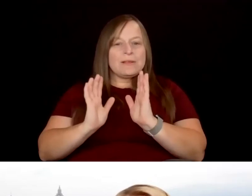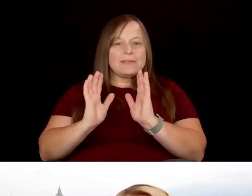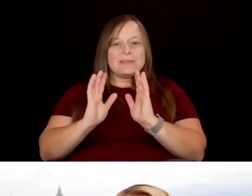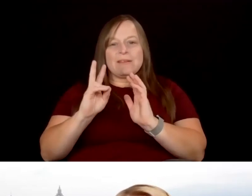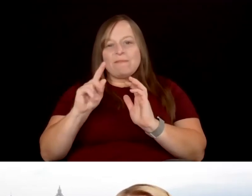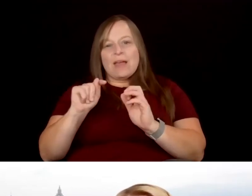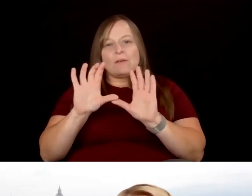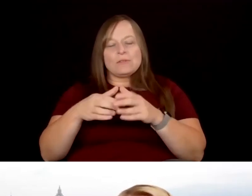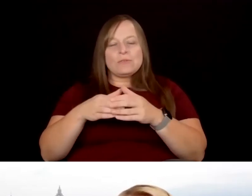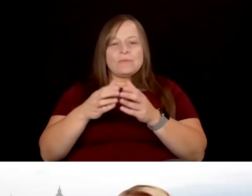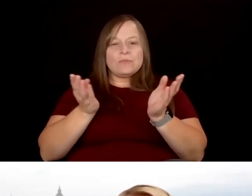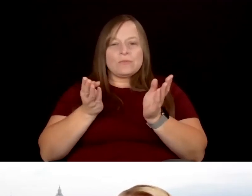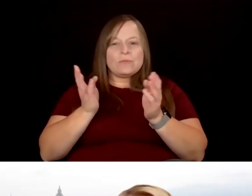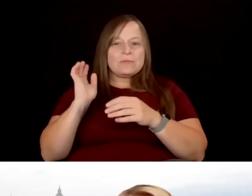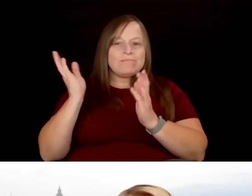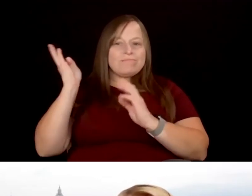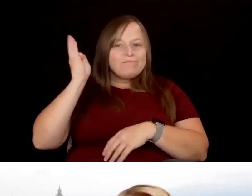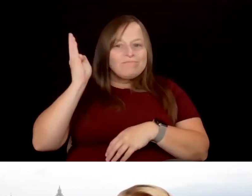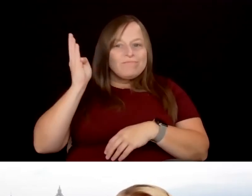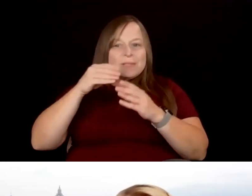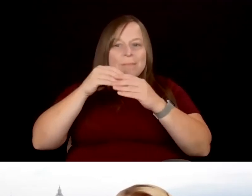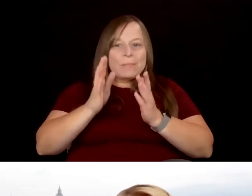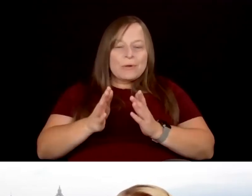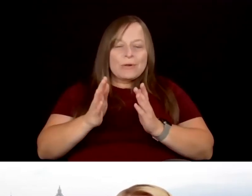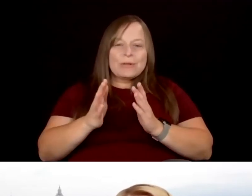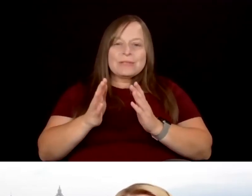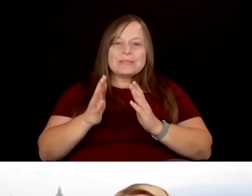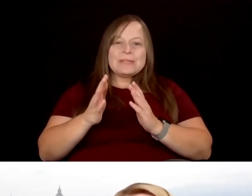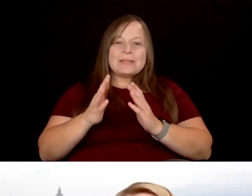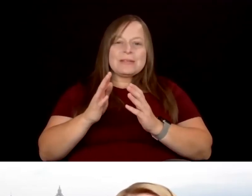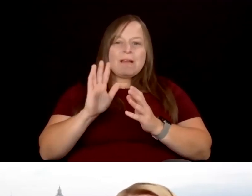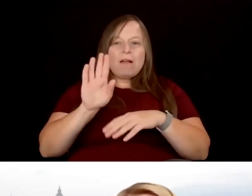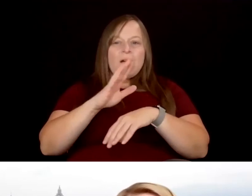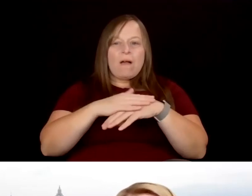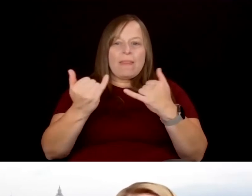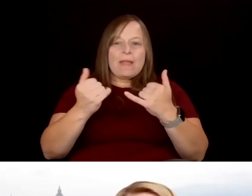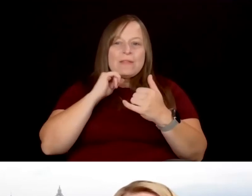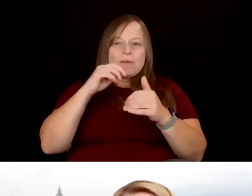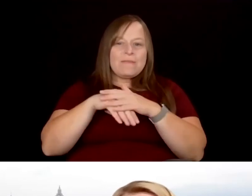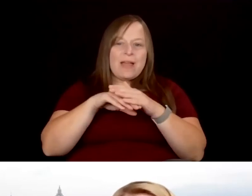and kind of do presentations in person or hand out flyers. A lot of it ends up being online, which people might not have access to,